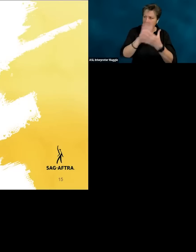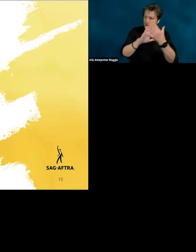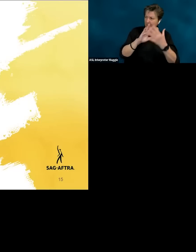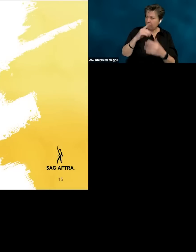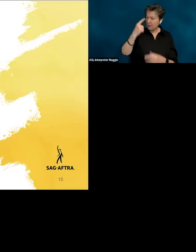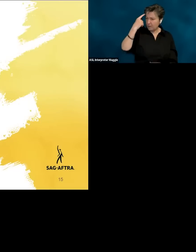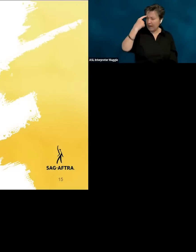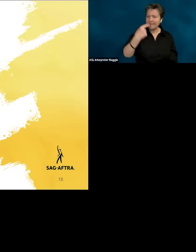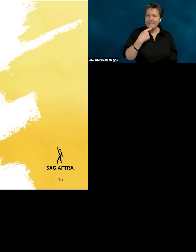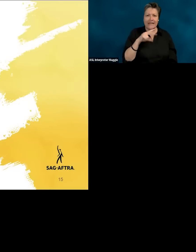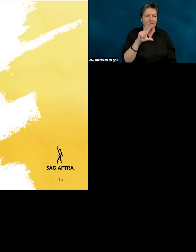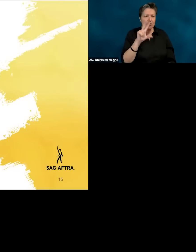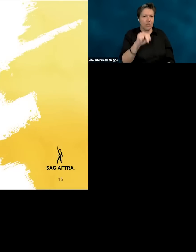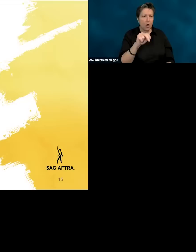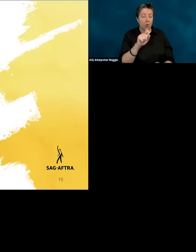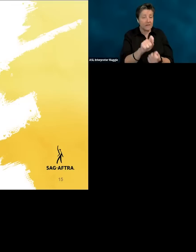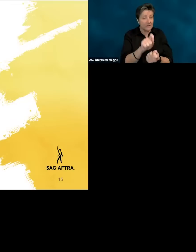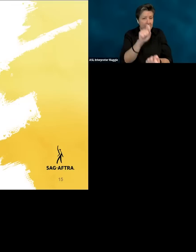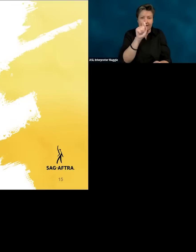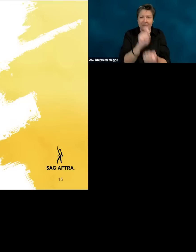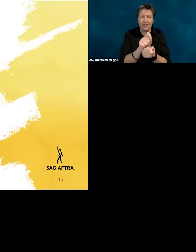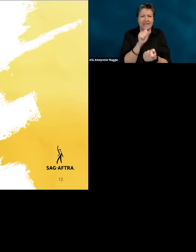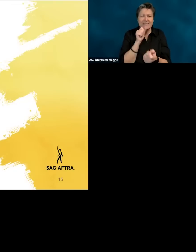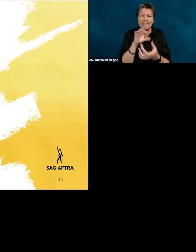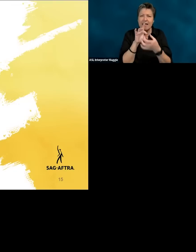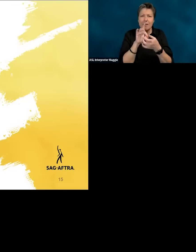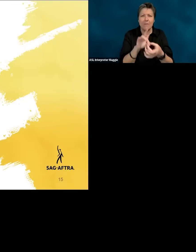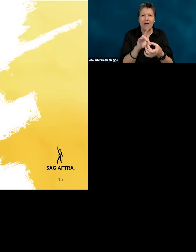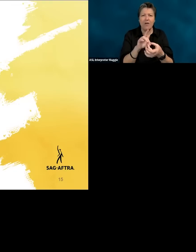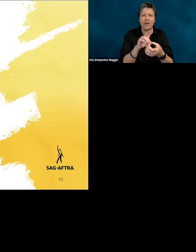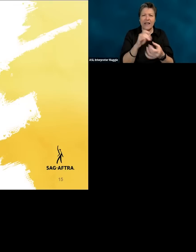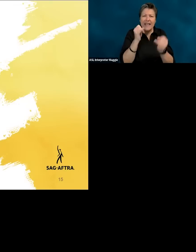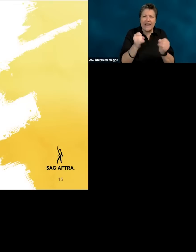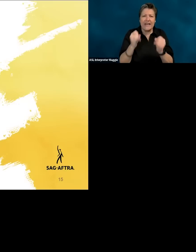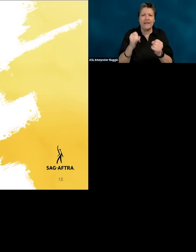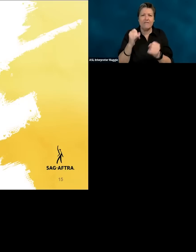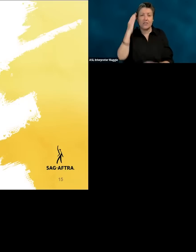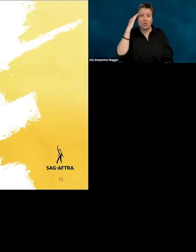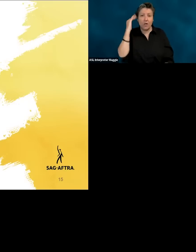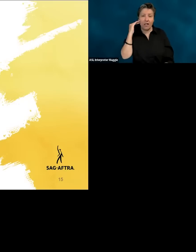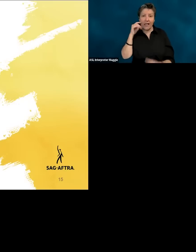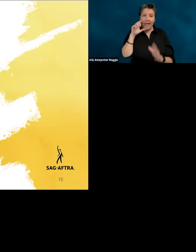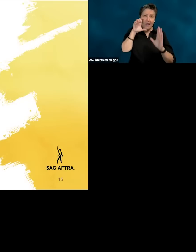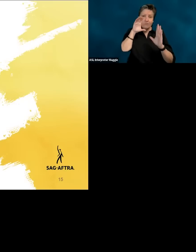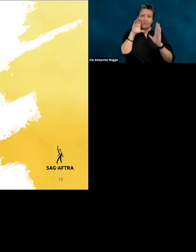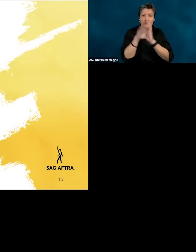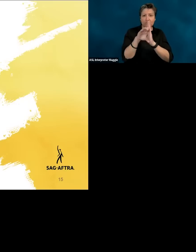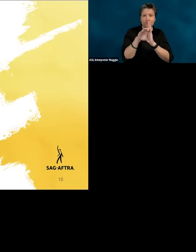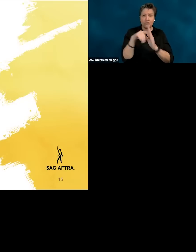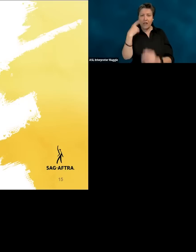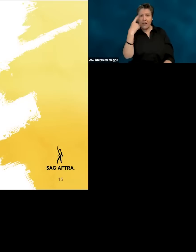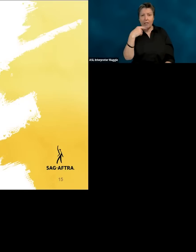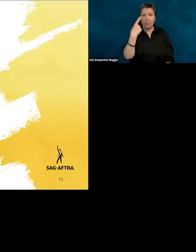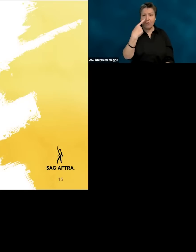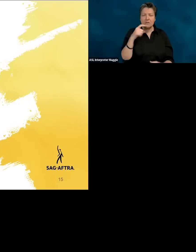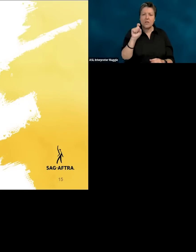specificity is not about having like a lot of individual headshots and looks, you need to have a cohesive brand